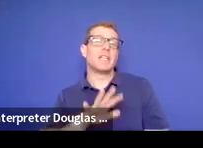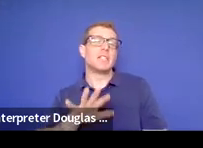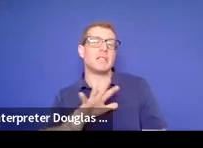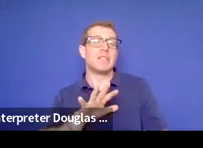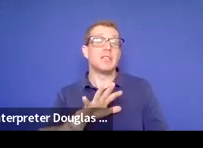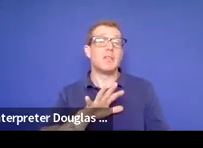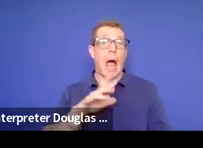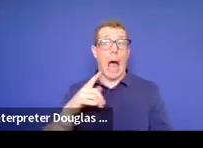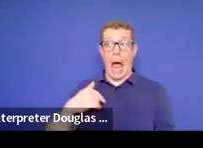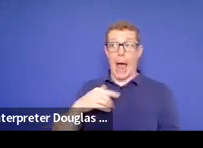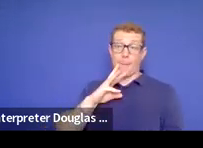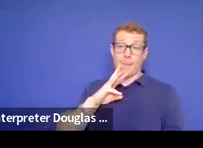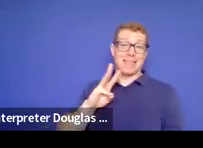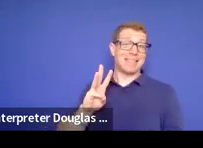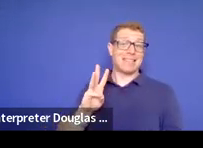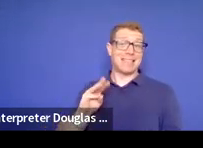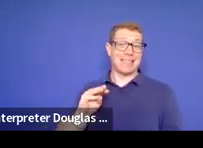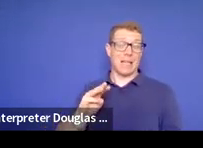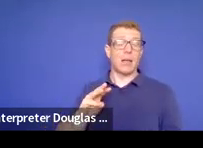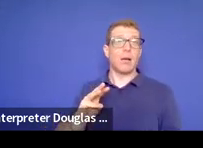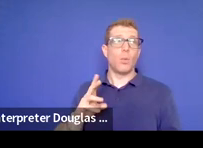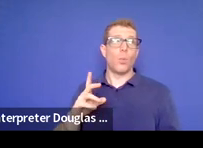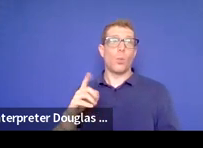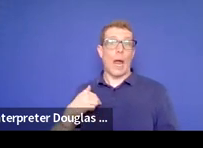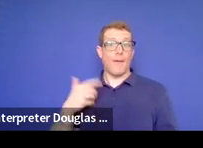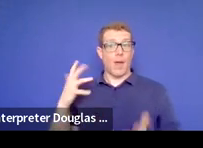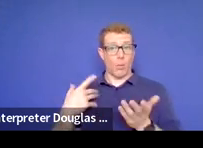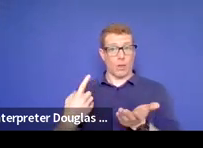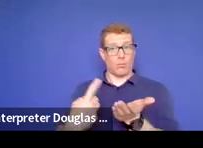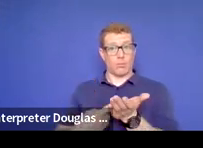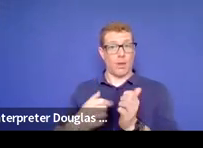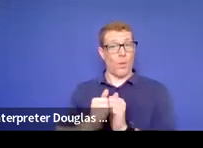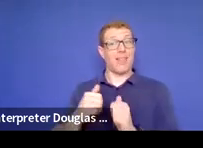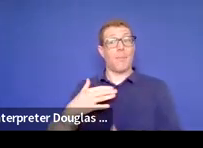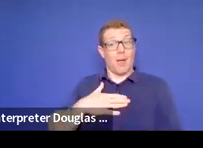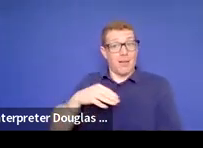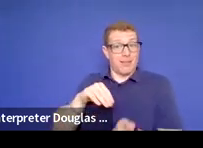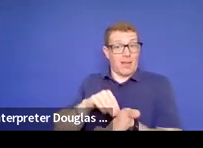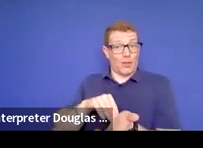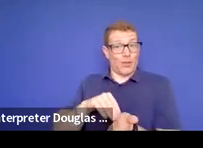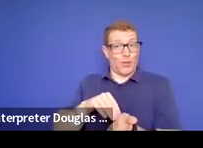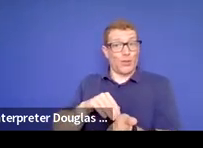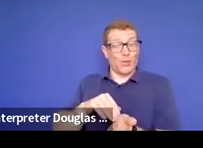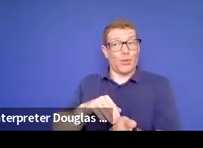I take a I did a a memory screen I have a number and every year.